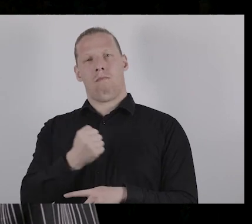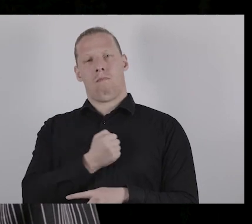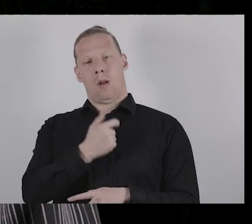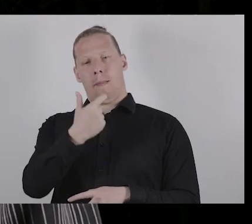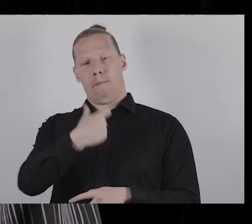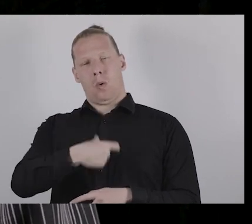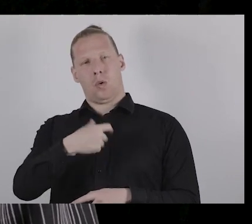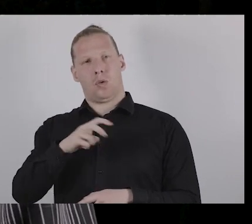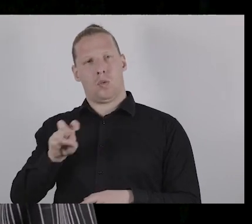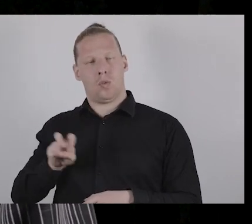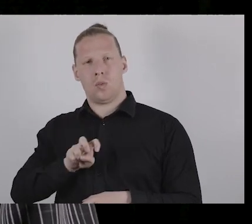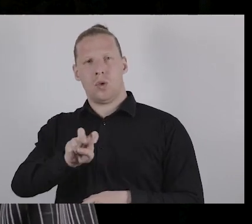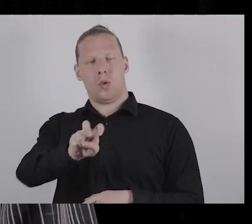on my personal journey.